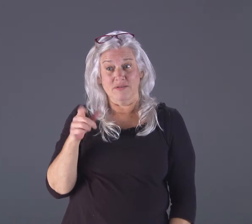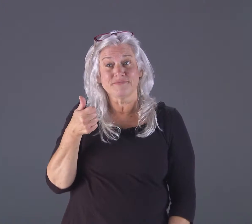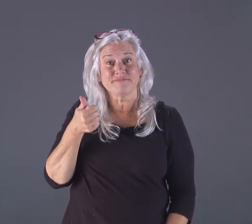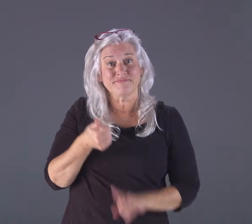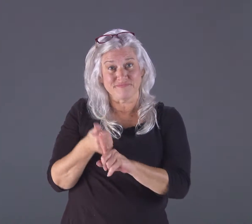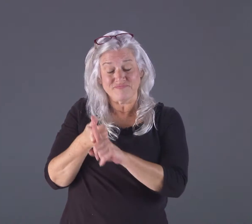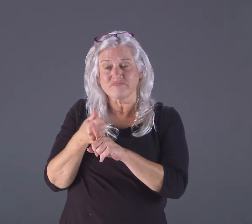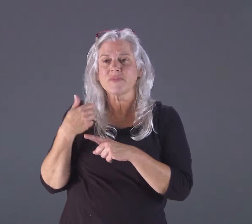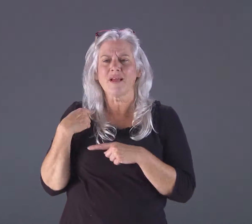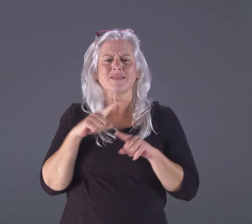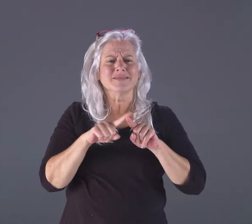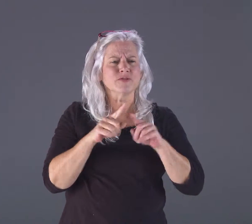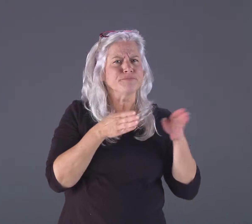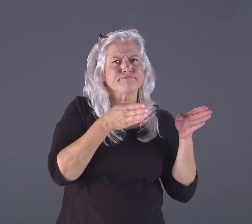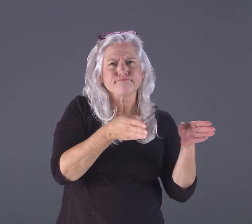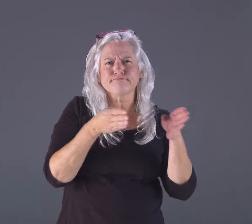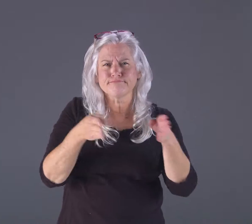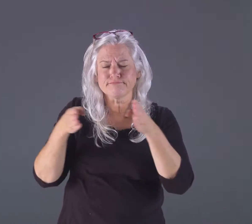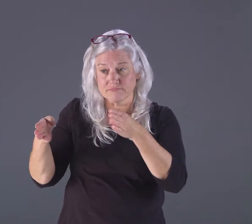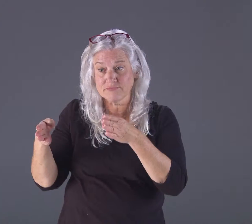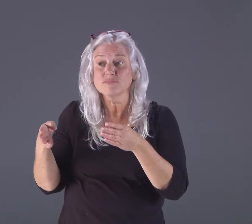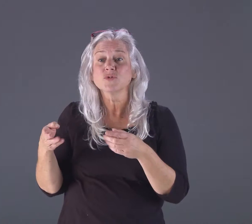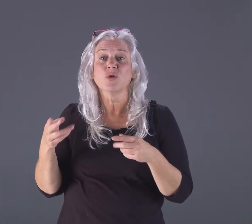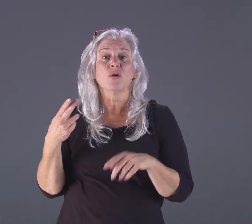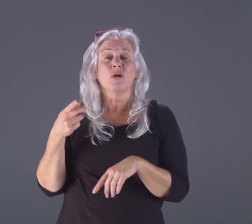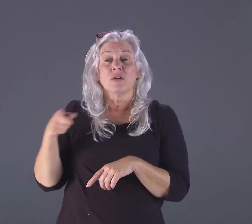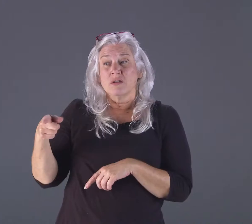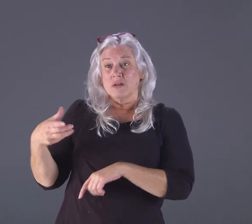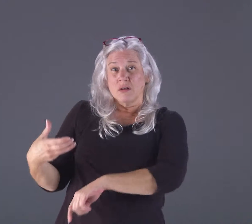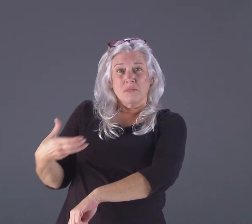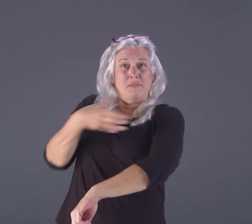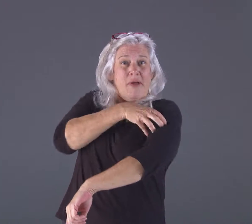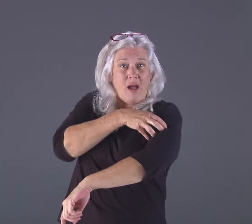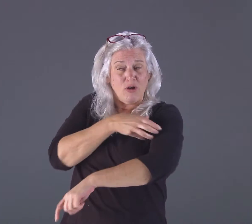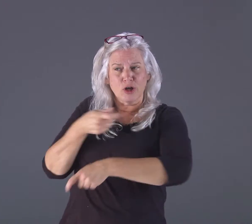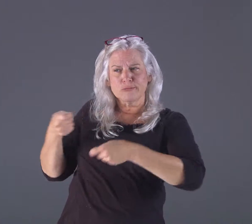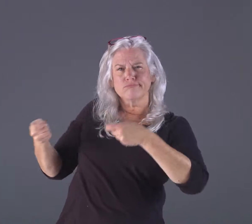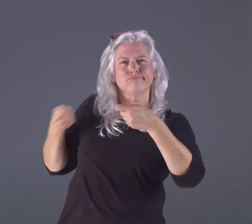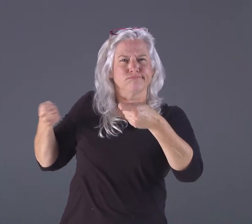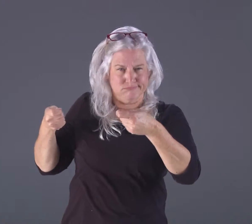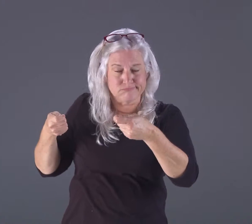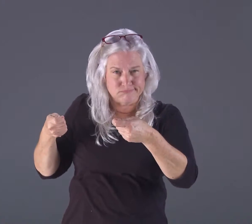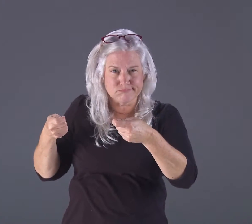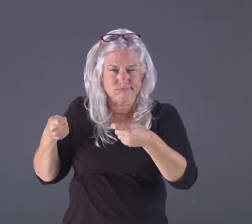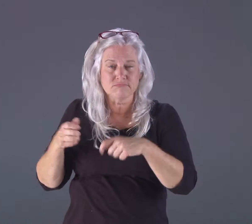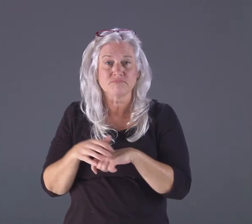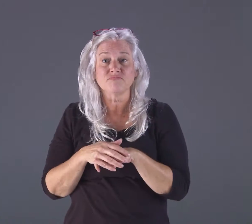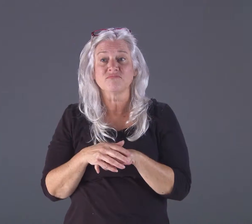Domestic Violence is a pattern of behavior used to establish power and control over someone.